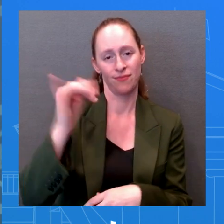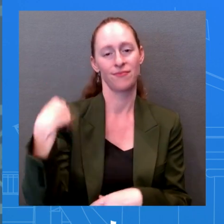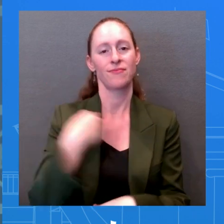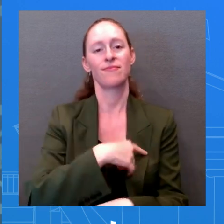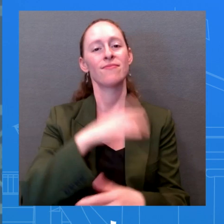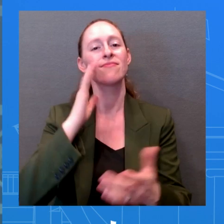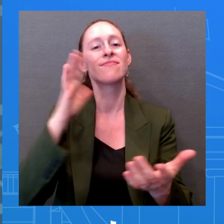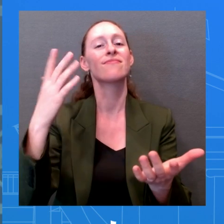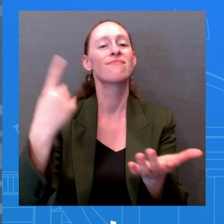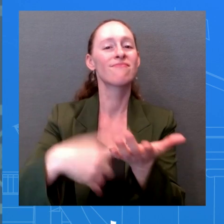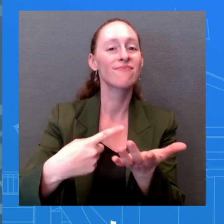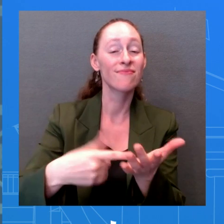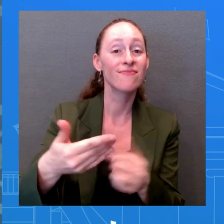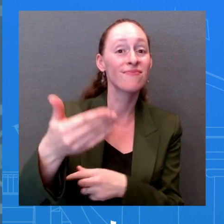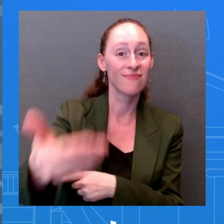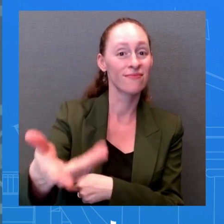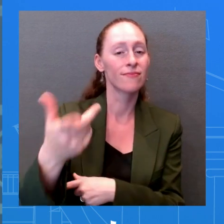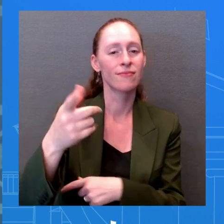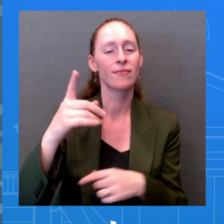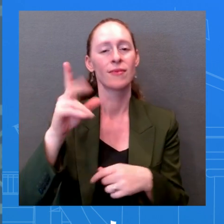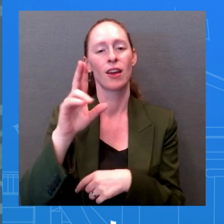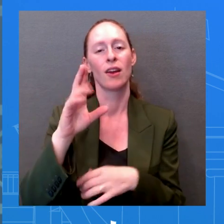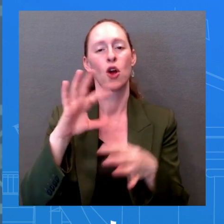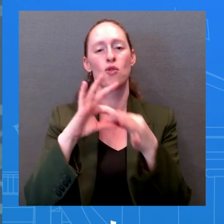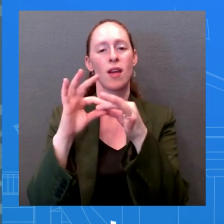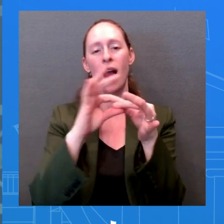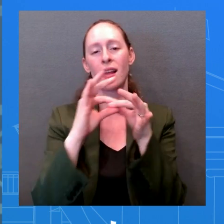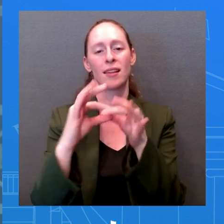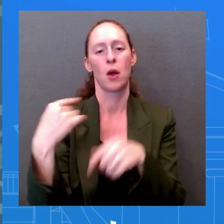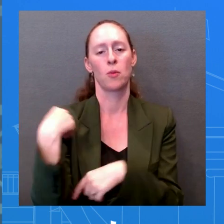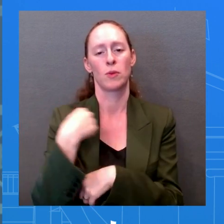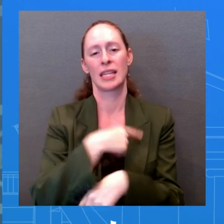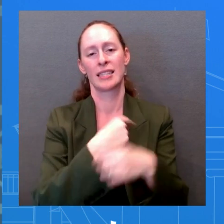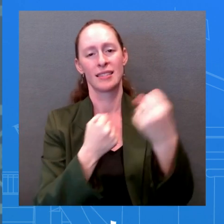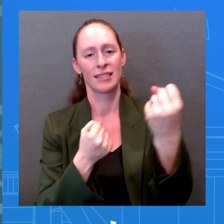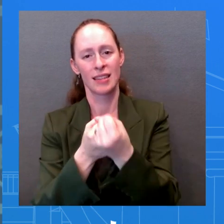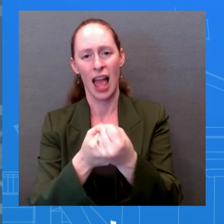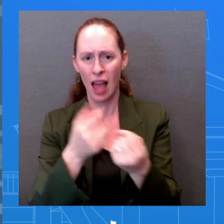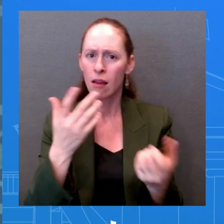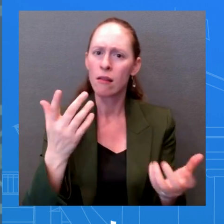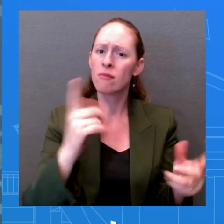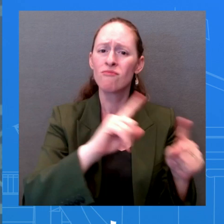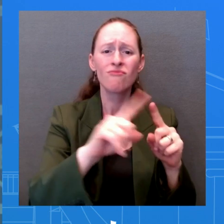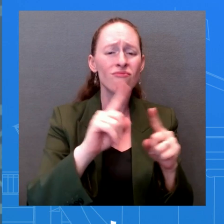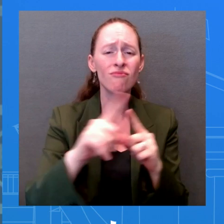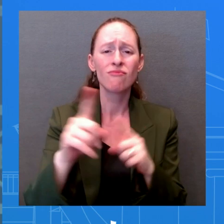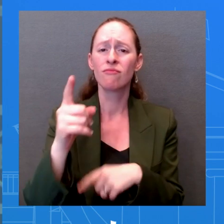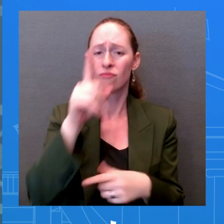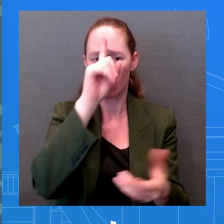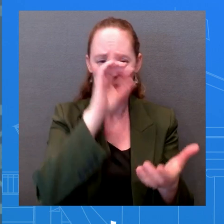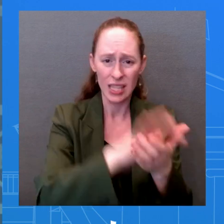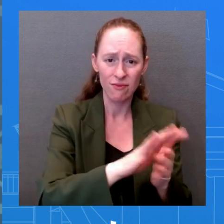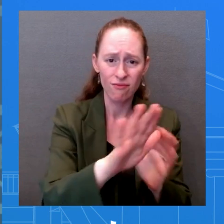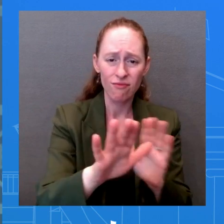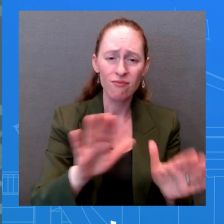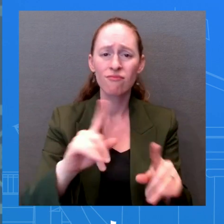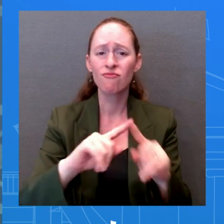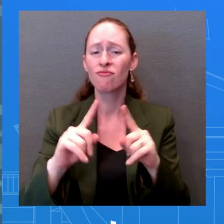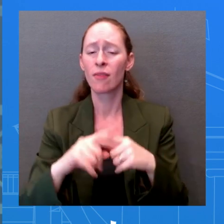have been coming together throughout the event to say that an attack on one group is an attack on all of us. And this morning, we announced --